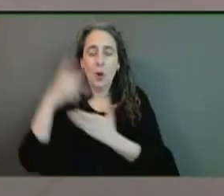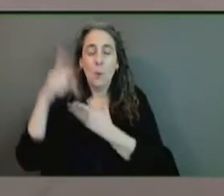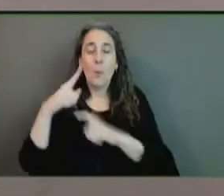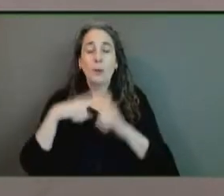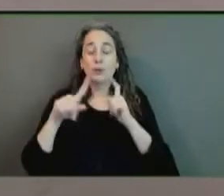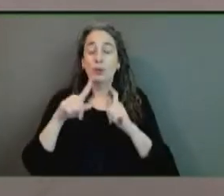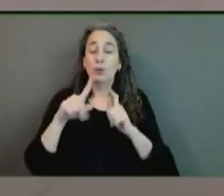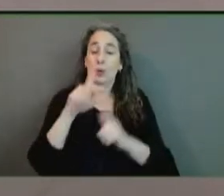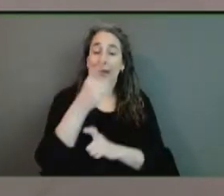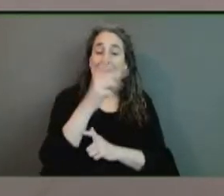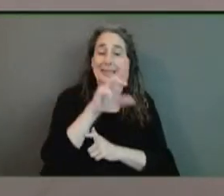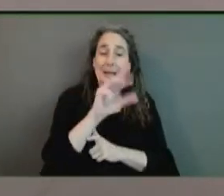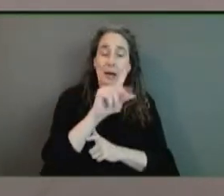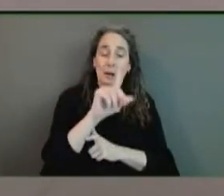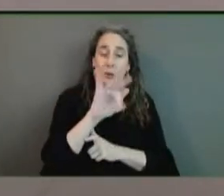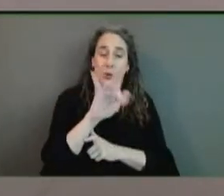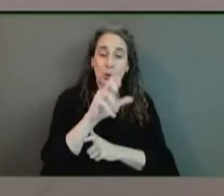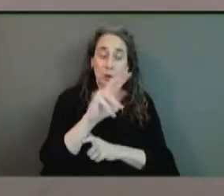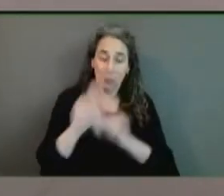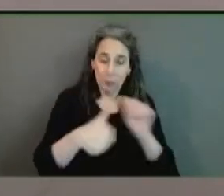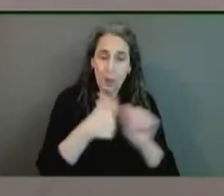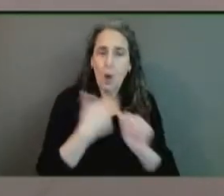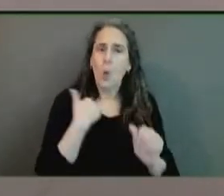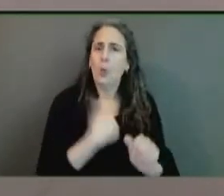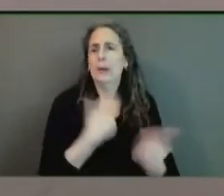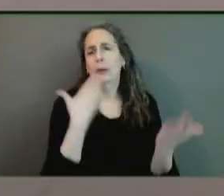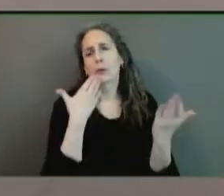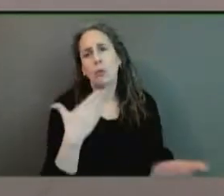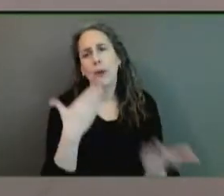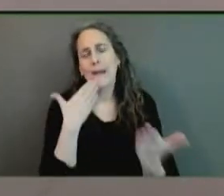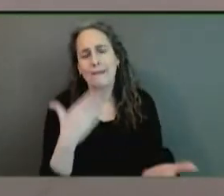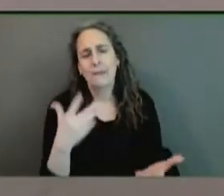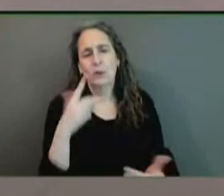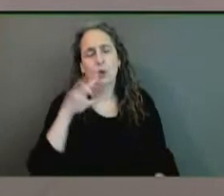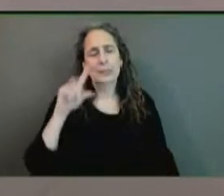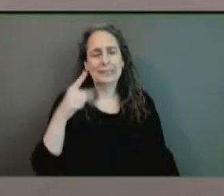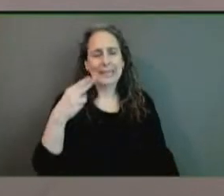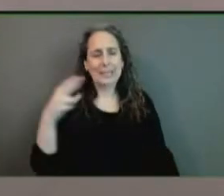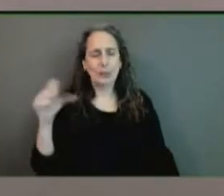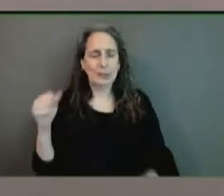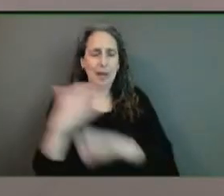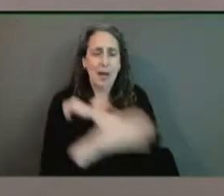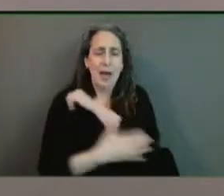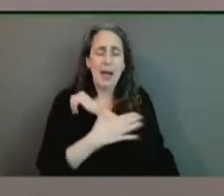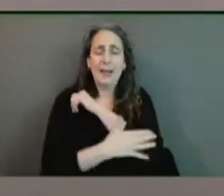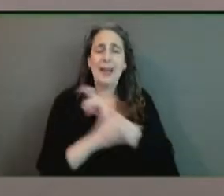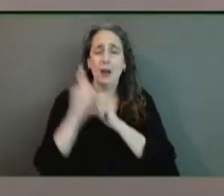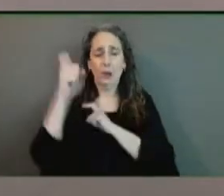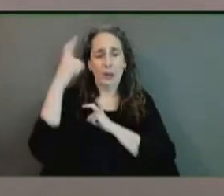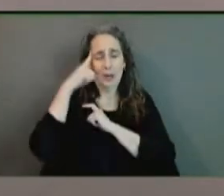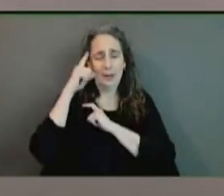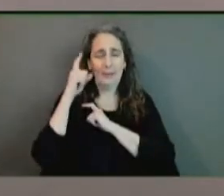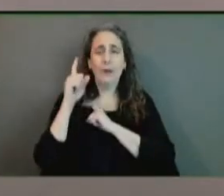program in a different components of that, but to follow up on what Dr Dawson said. I just wanted to reiterate